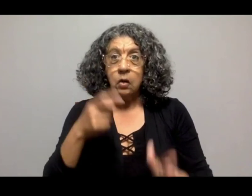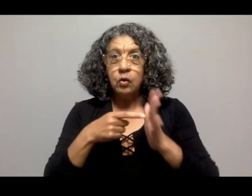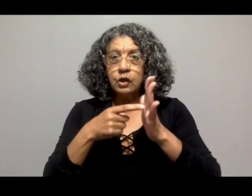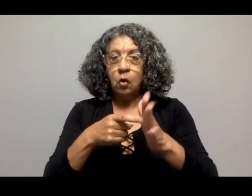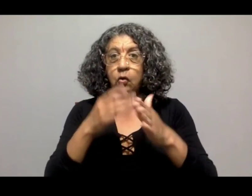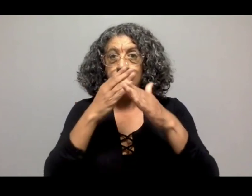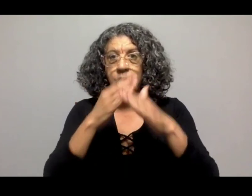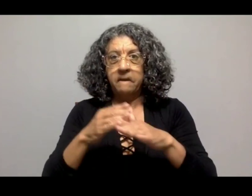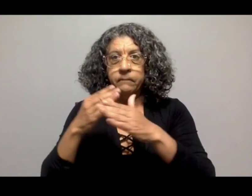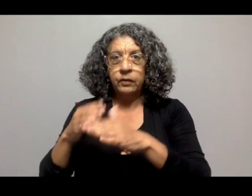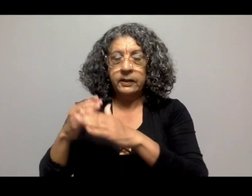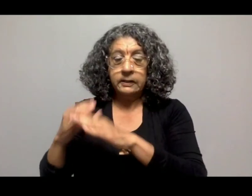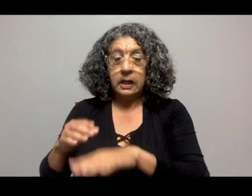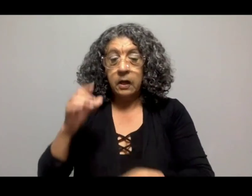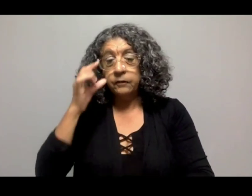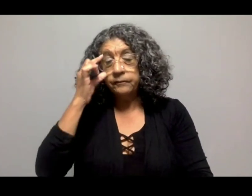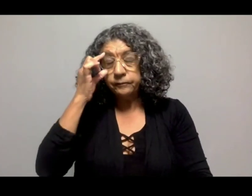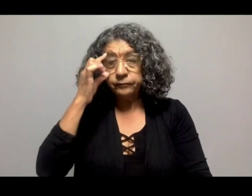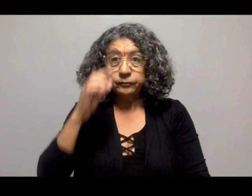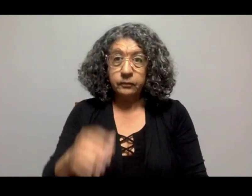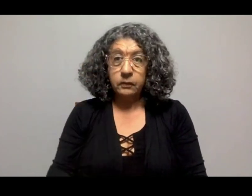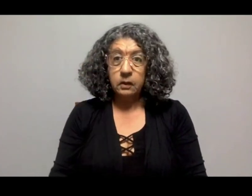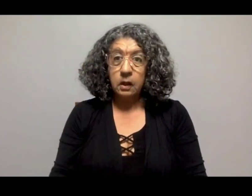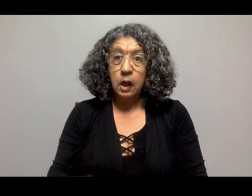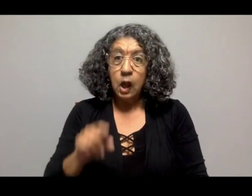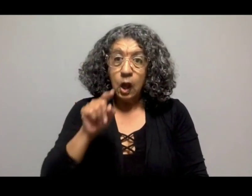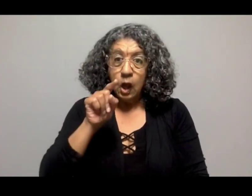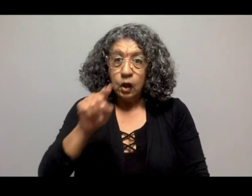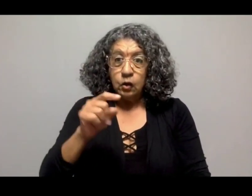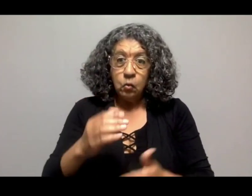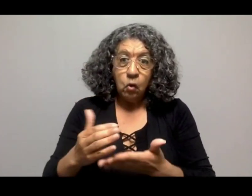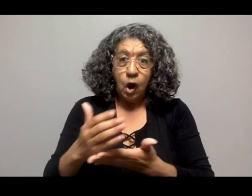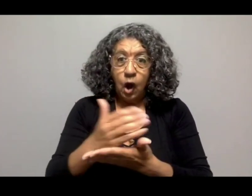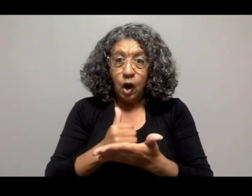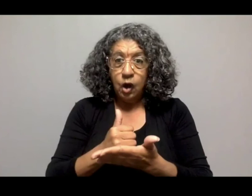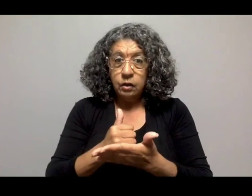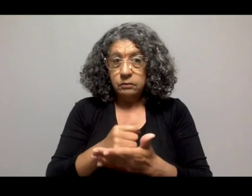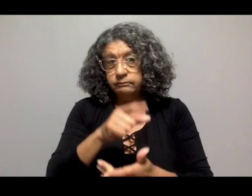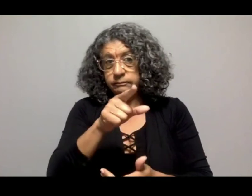It's going to show you a breakdown. You earned